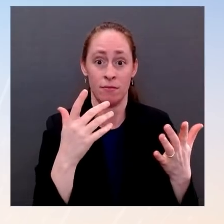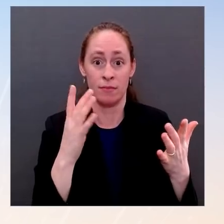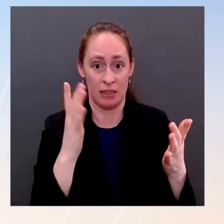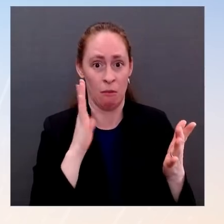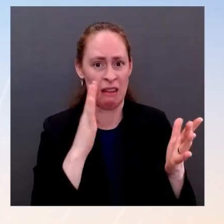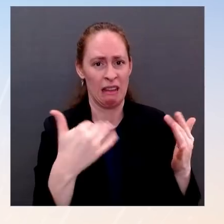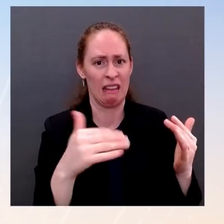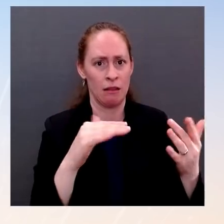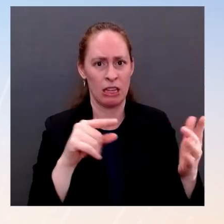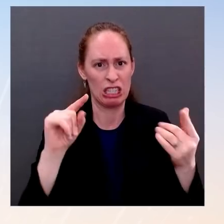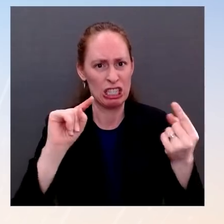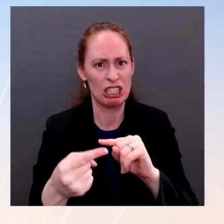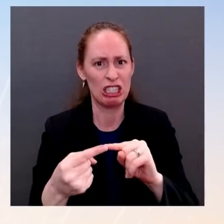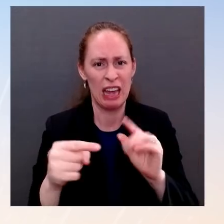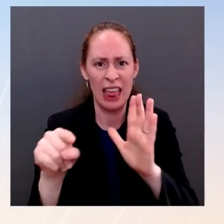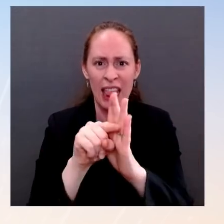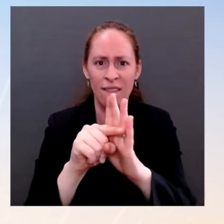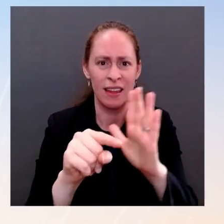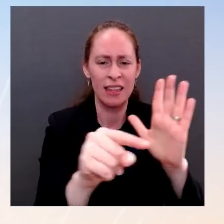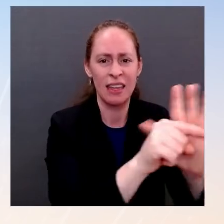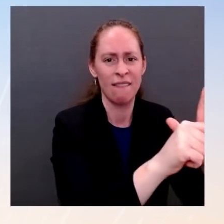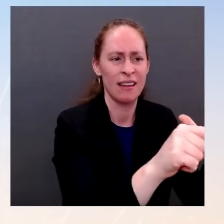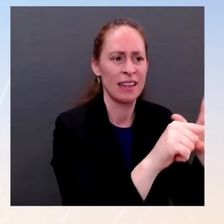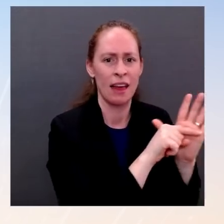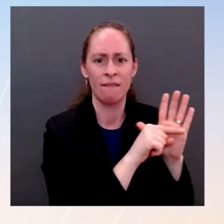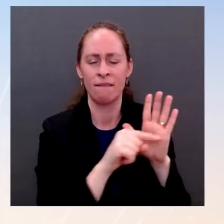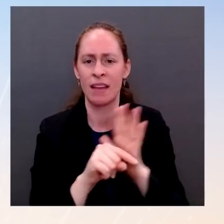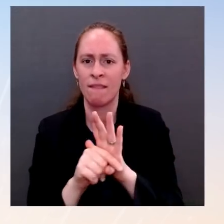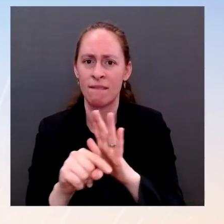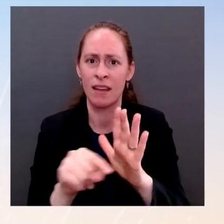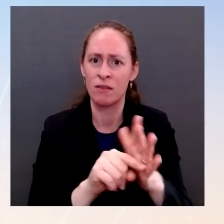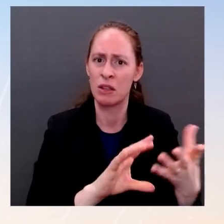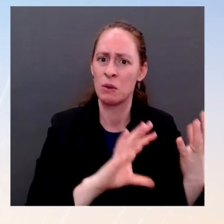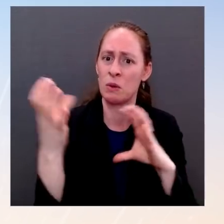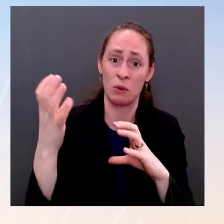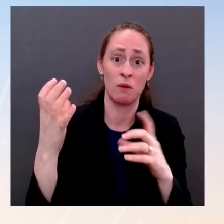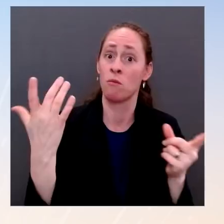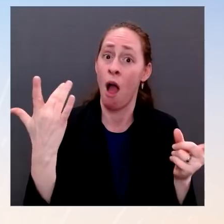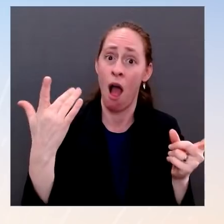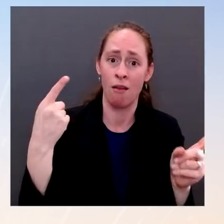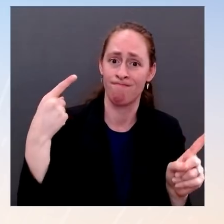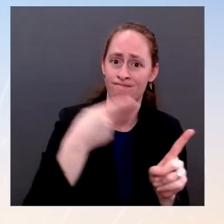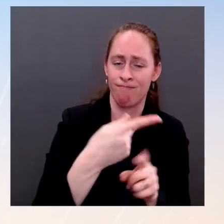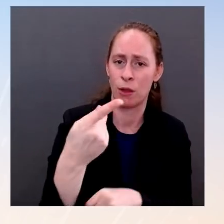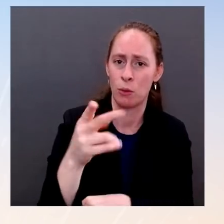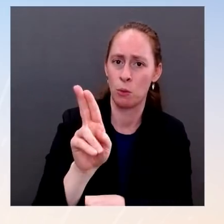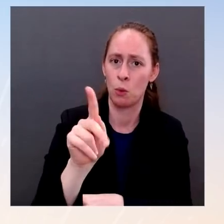The more he escalates, the more pain he feels. So, look, there's no question in my mind